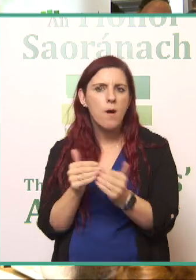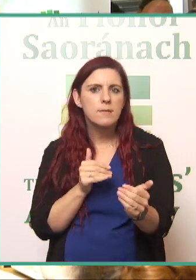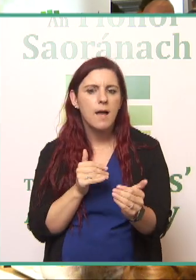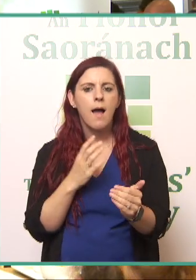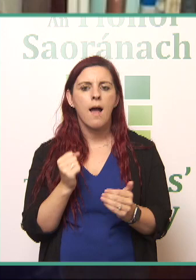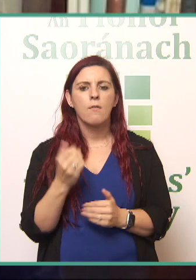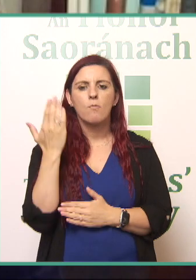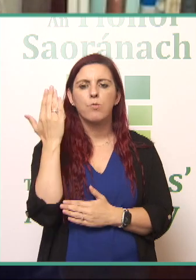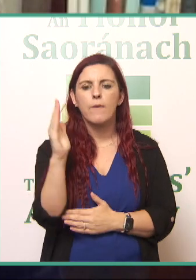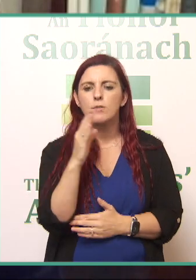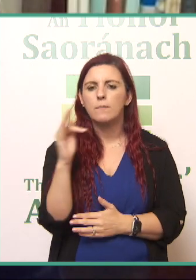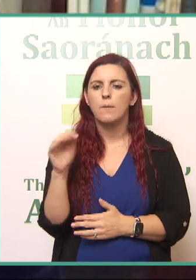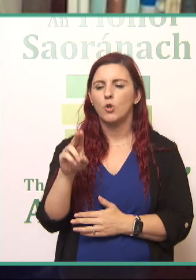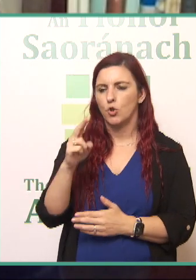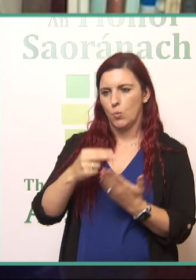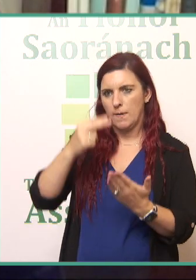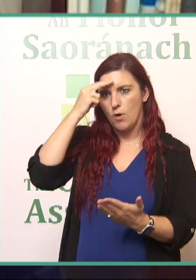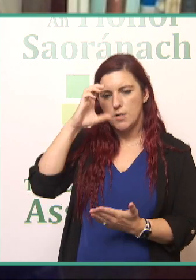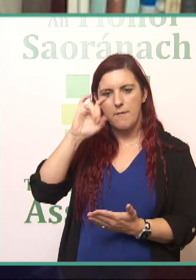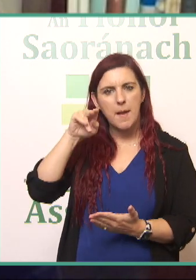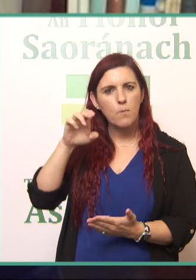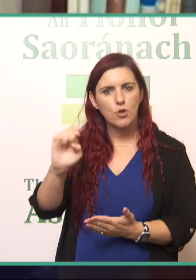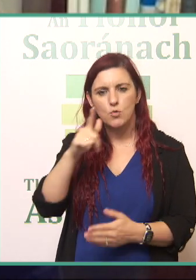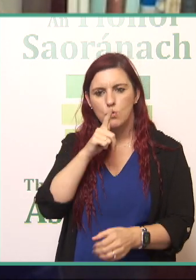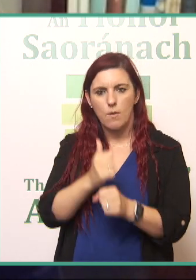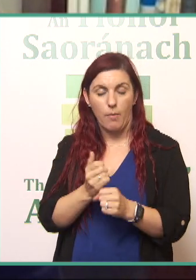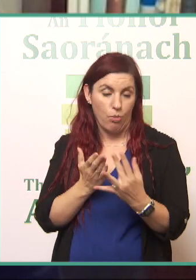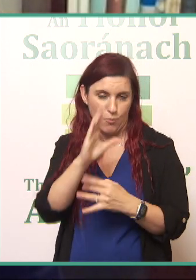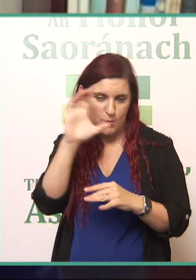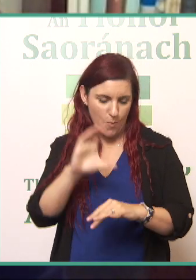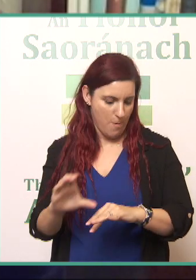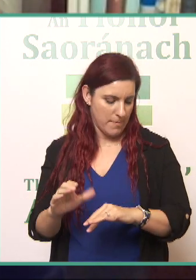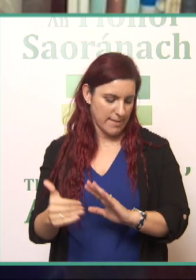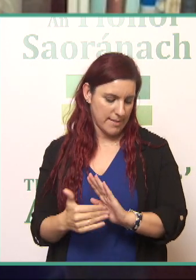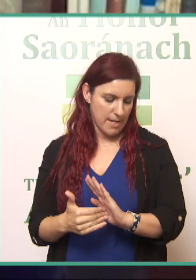lindix from the University of Cambridge to address Us by zoom and I just want to you